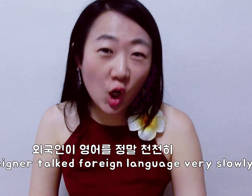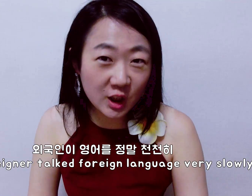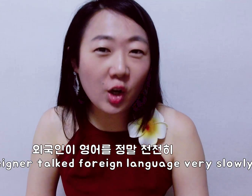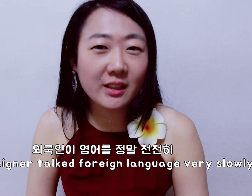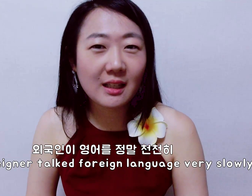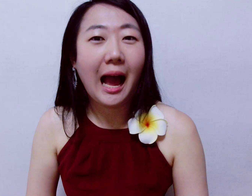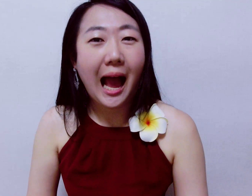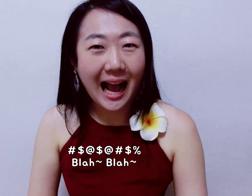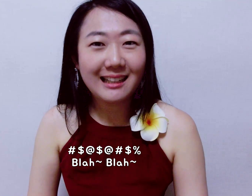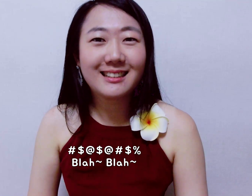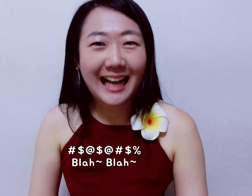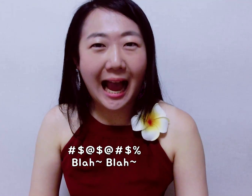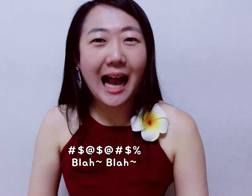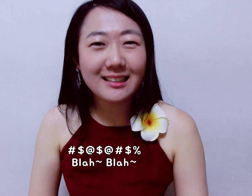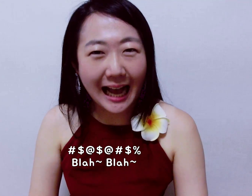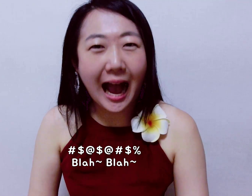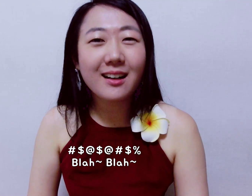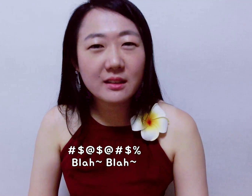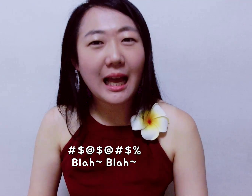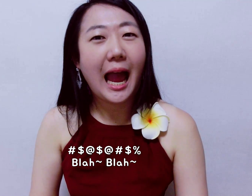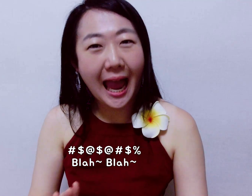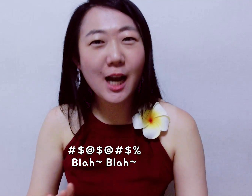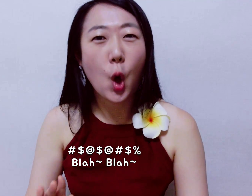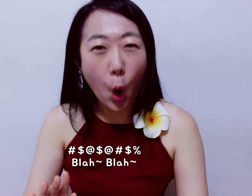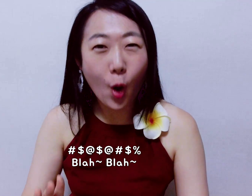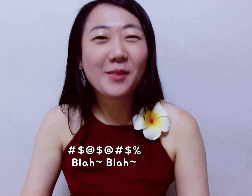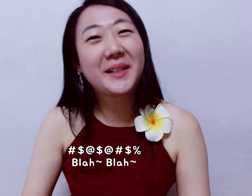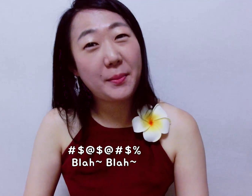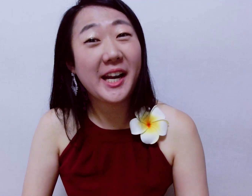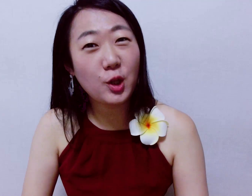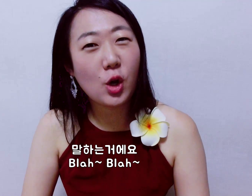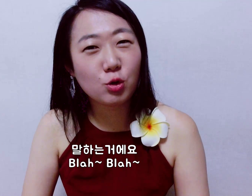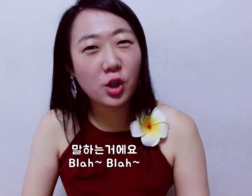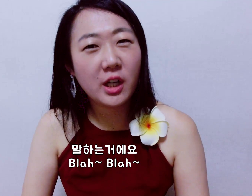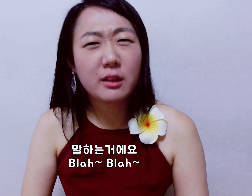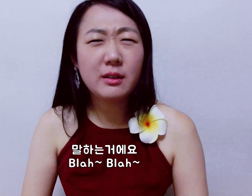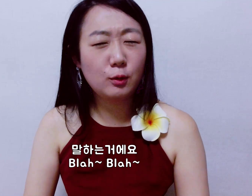음식을 주문하는 방법how to order the food. 6. sixth.